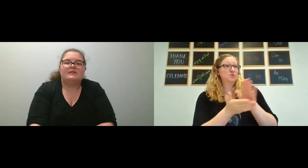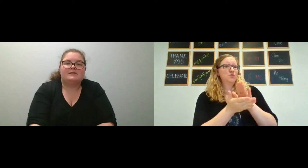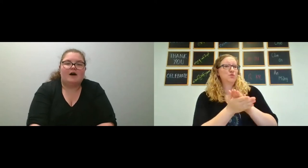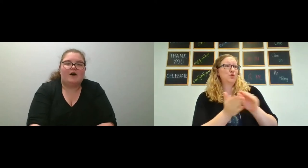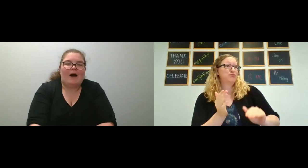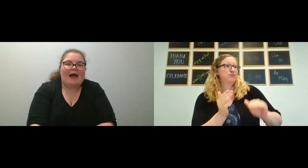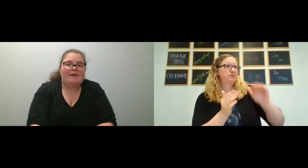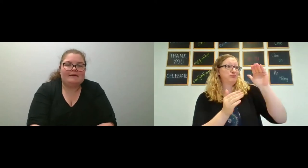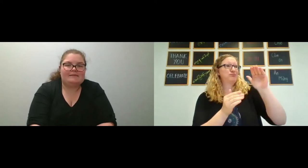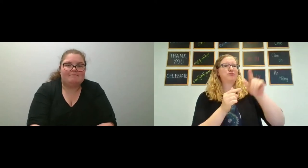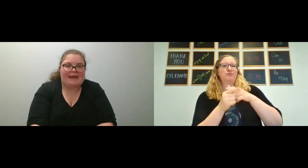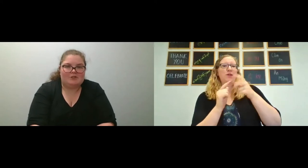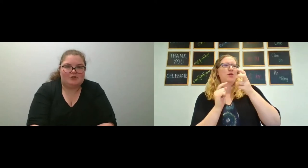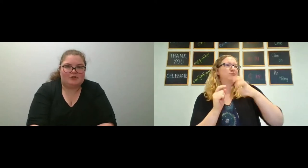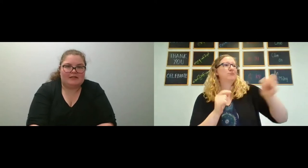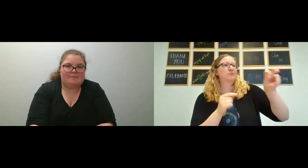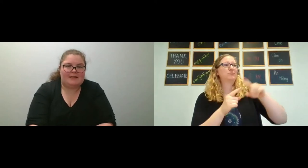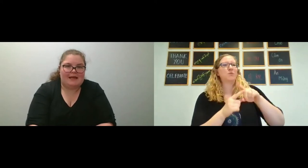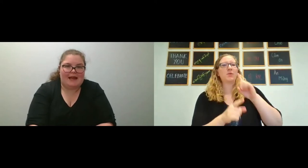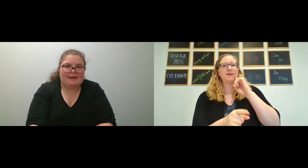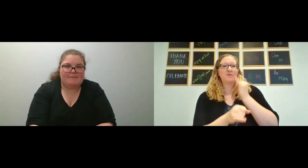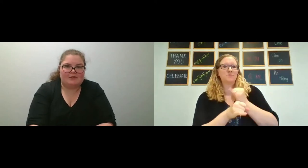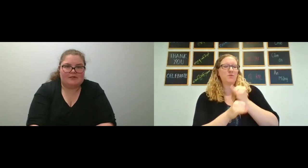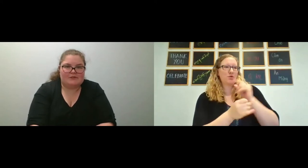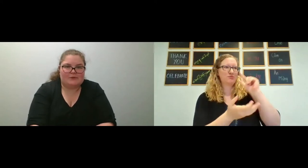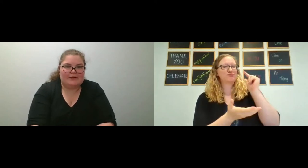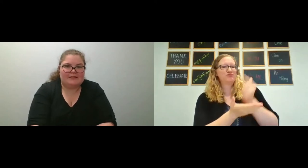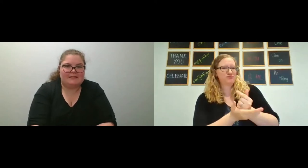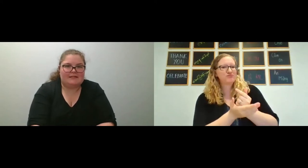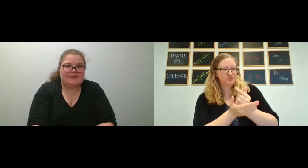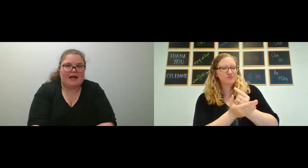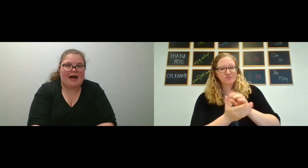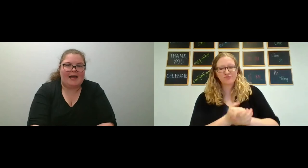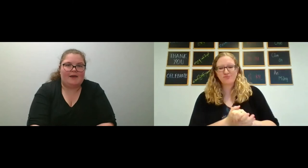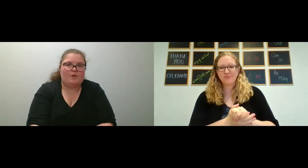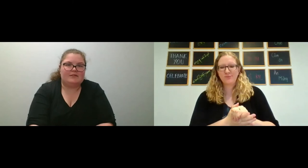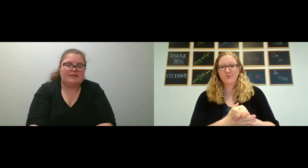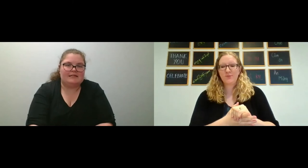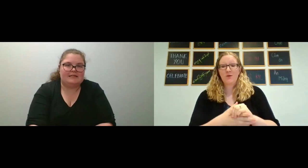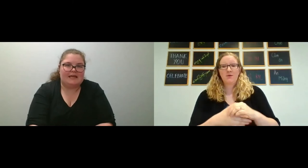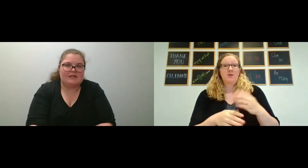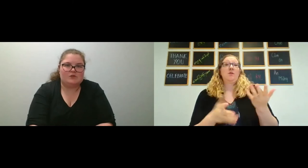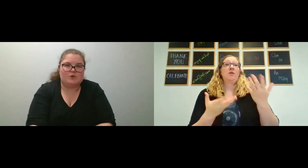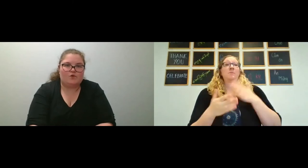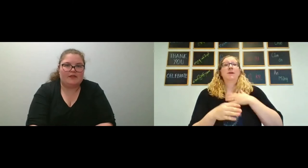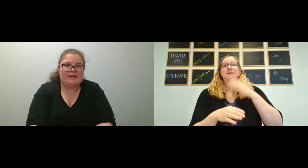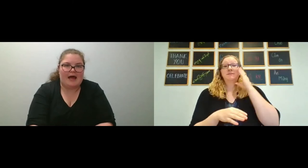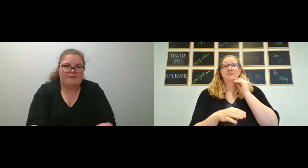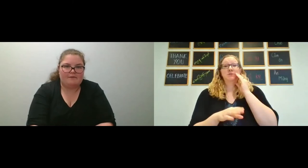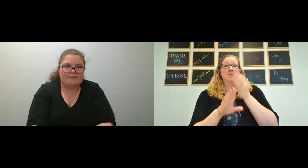So I was mainstreamed in elementary school until I went to the Indiana School for the Deaf.